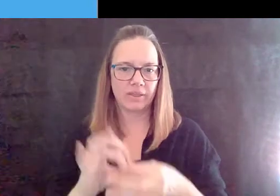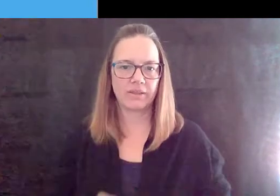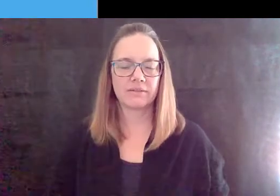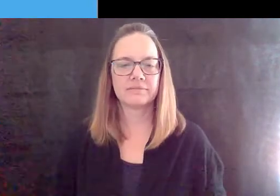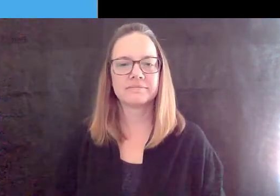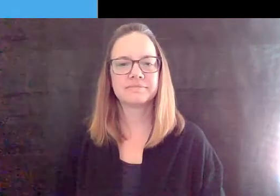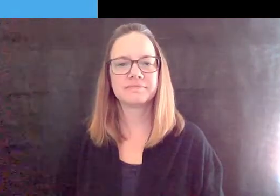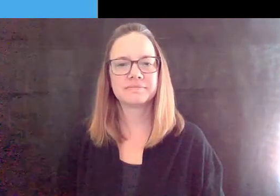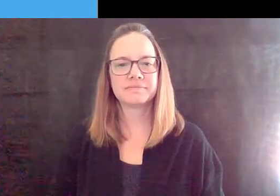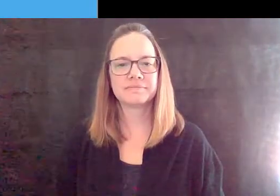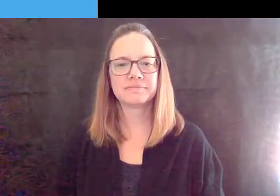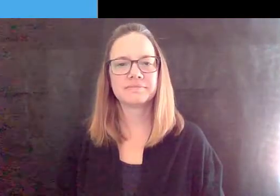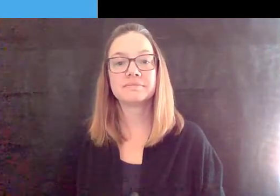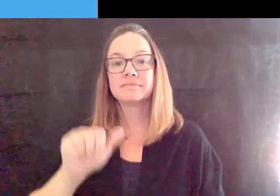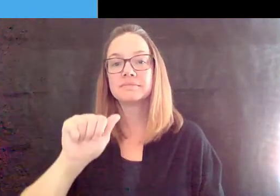Next slide.